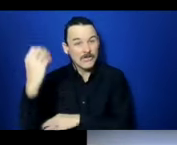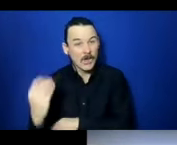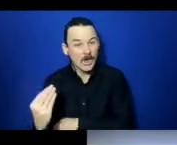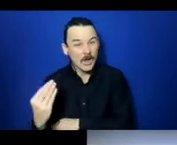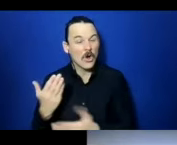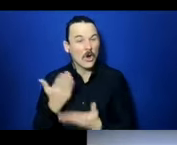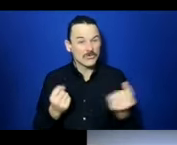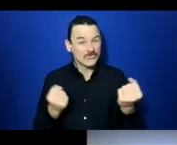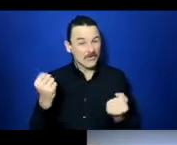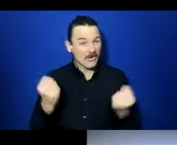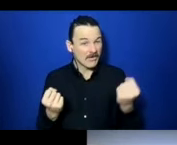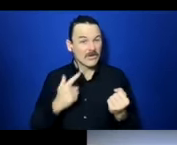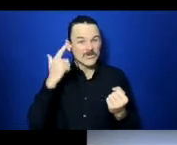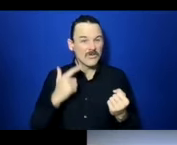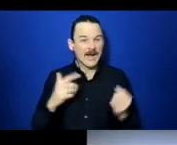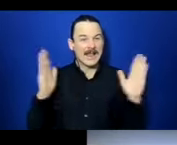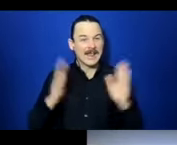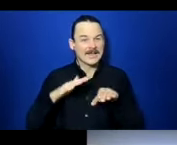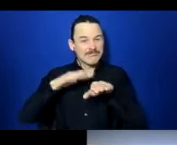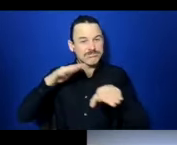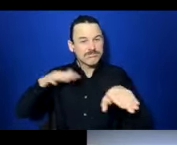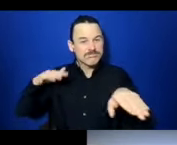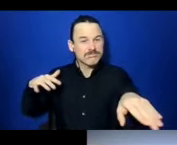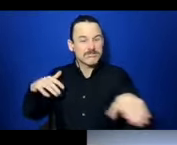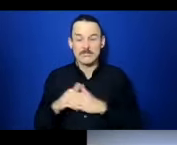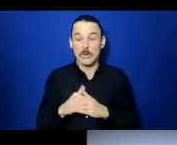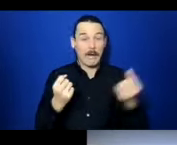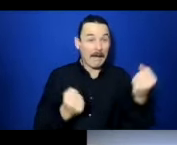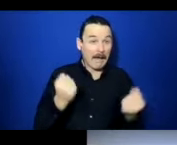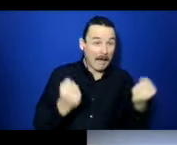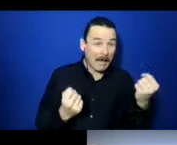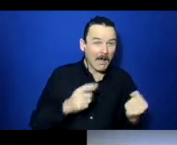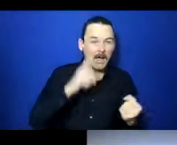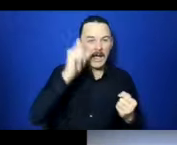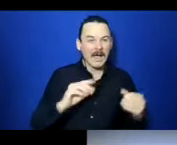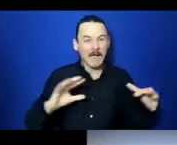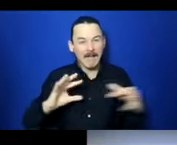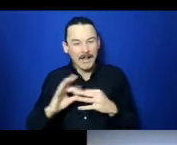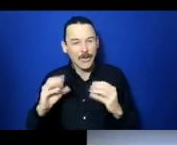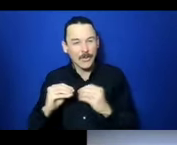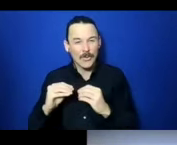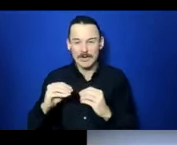connected cars that can communicate with parking meters and electric charging stations